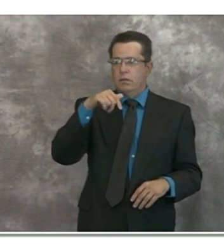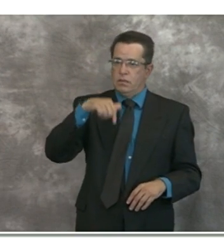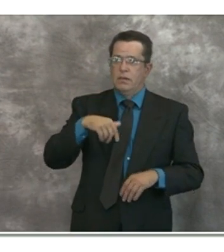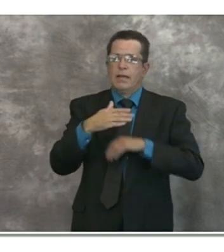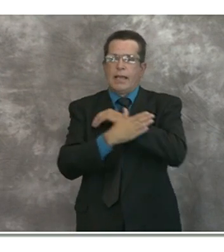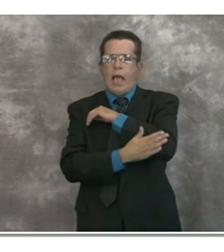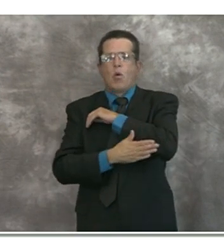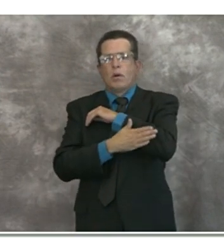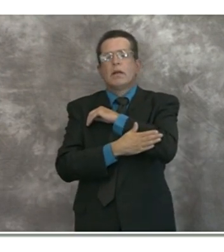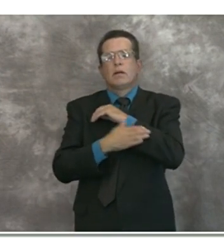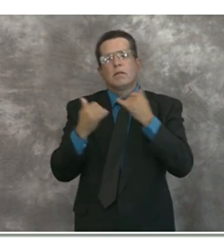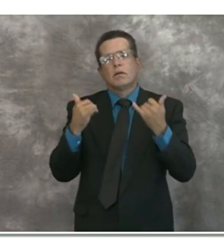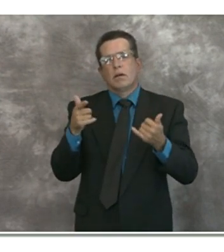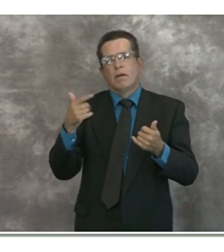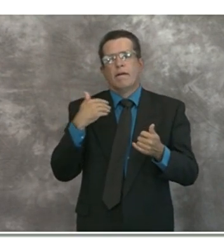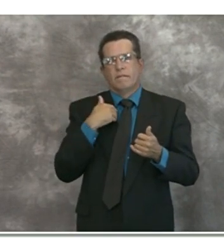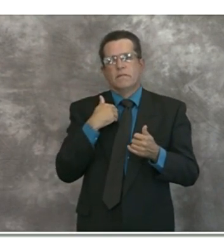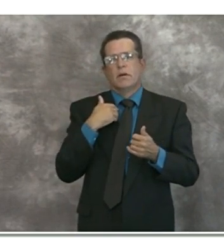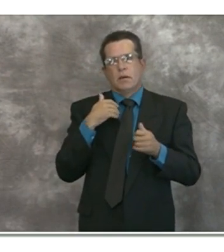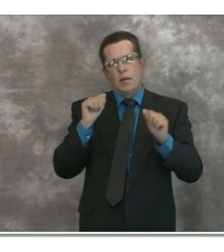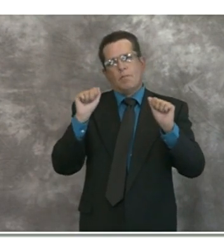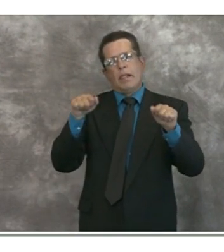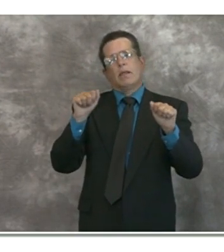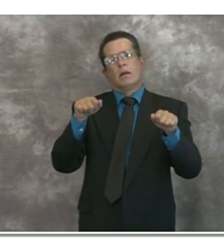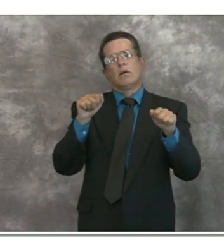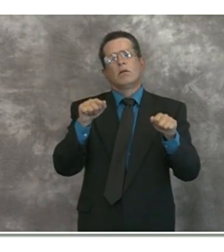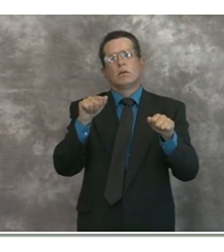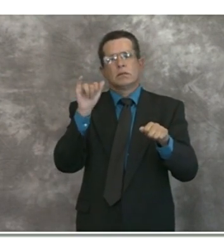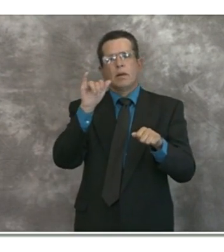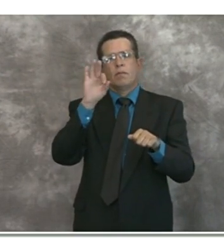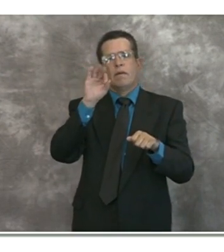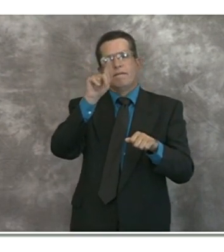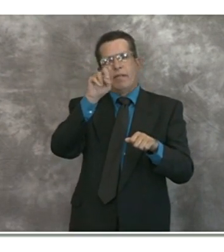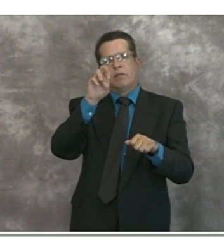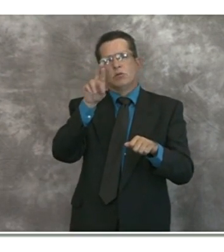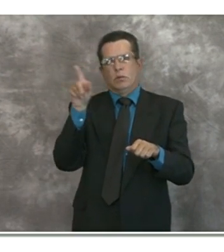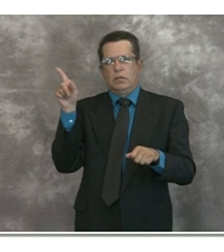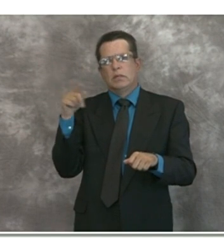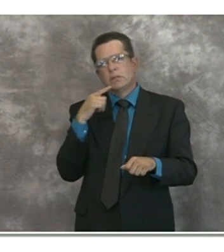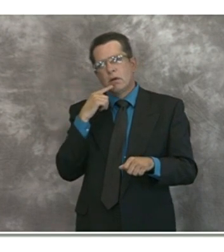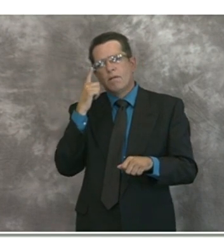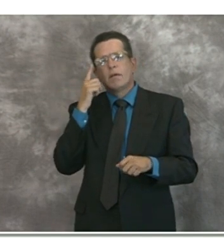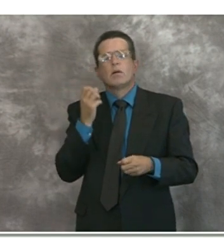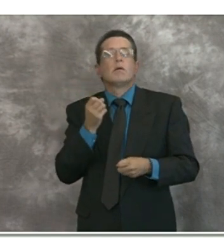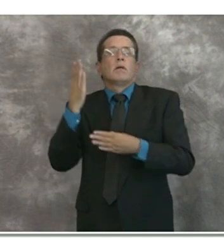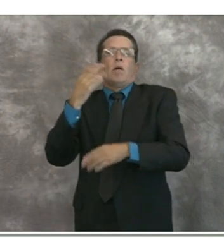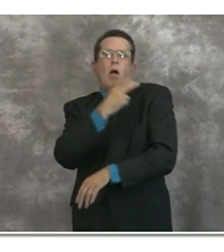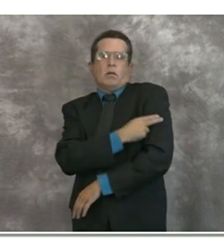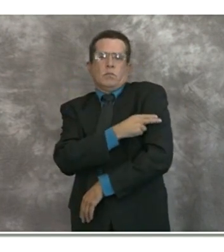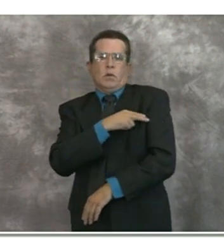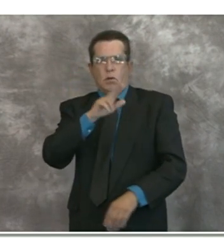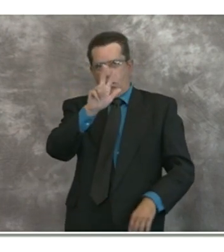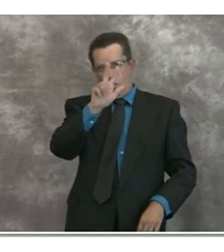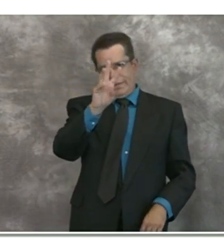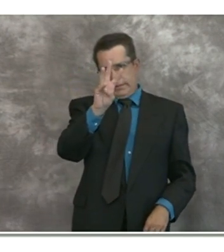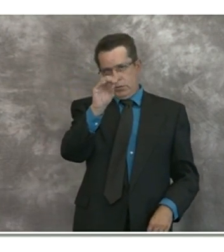NUMBER AND 28% OF THOSE HOSPITALIZED. AS OF JUNE 7TH. THE COUNTY HAS SEARCH CAPACITY